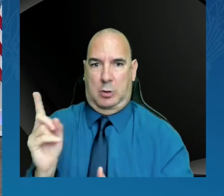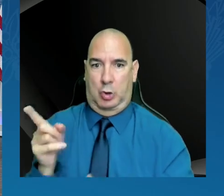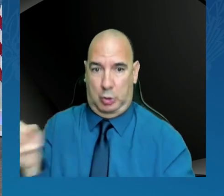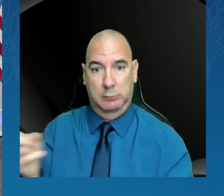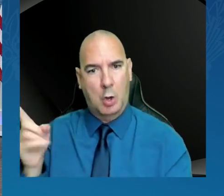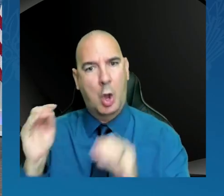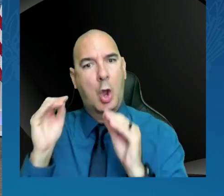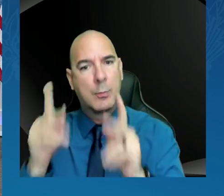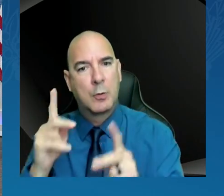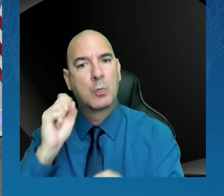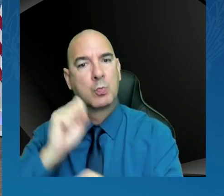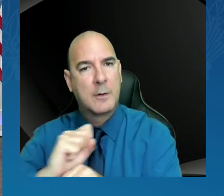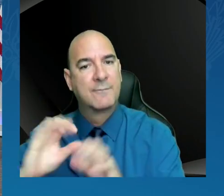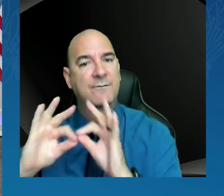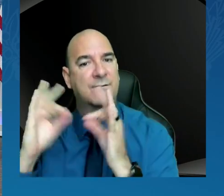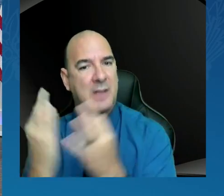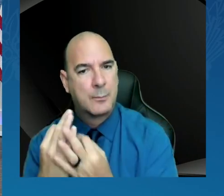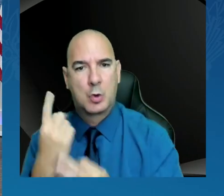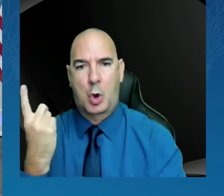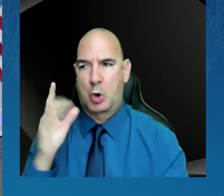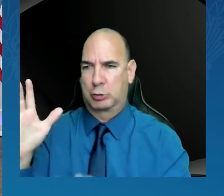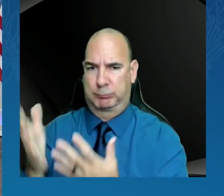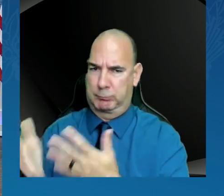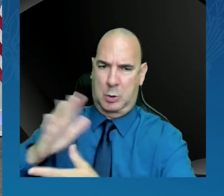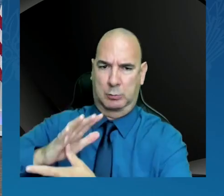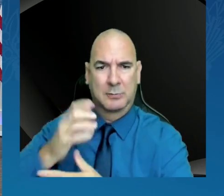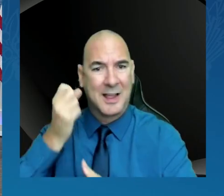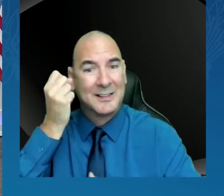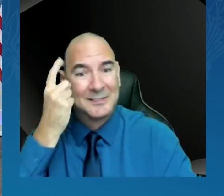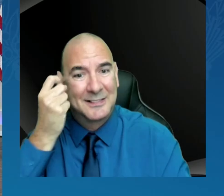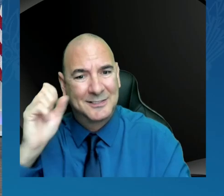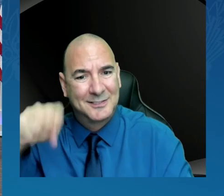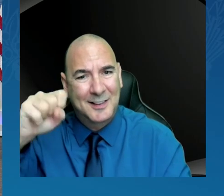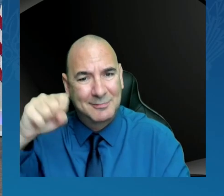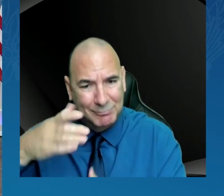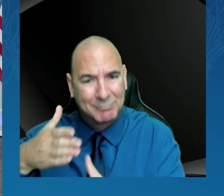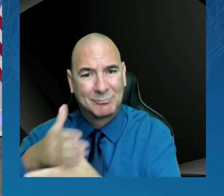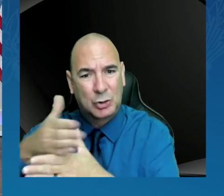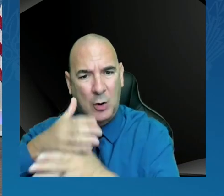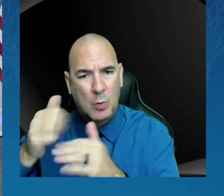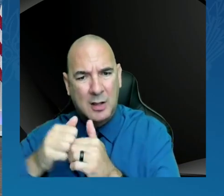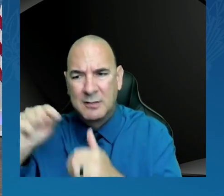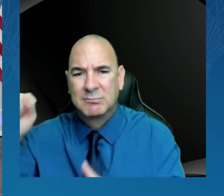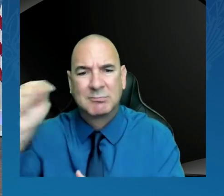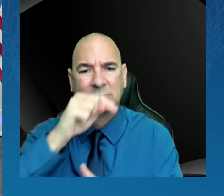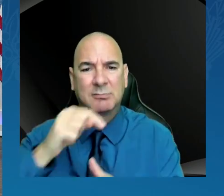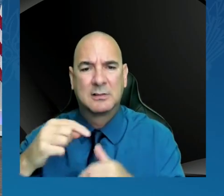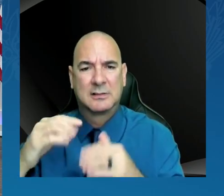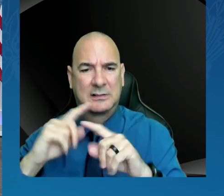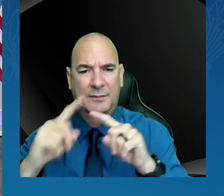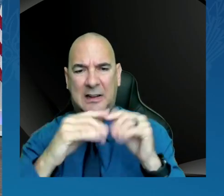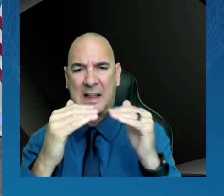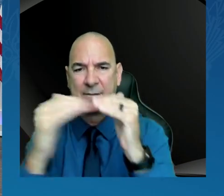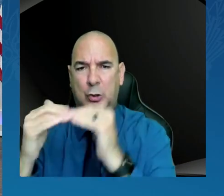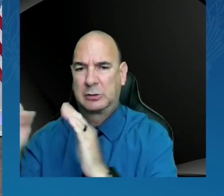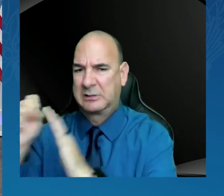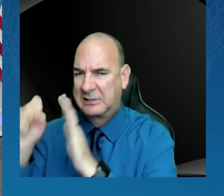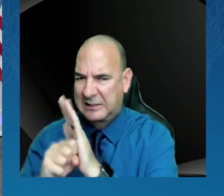She gets it. She served at a local level. She served at a state level. She served at a national level. And now she serves as our vice president.